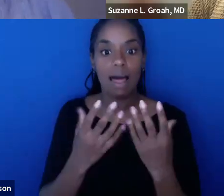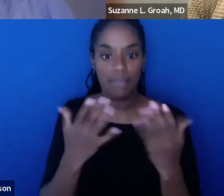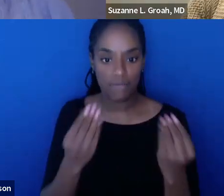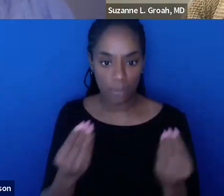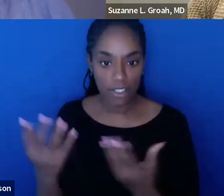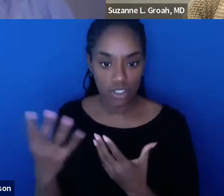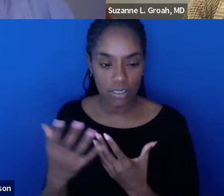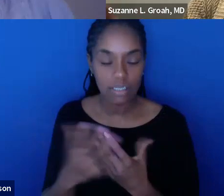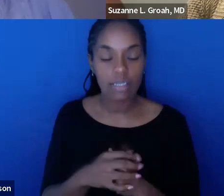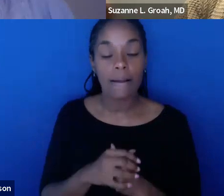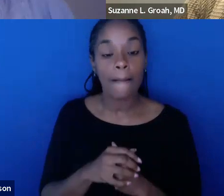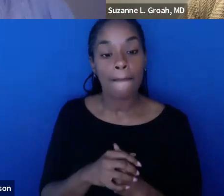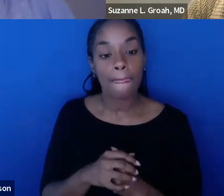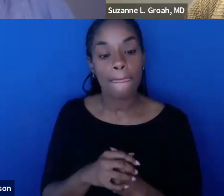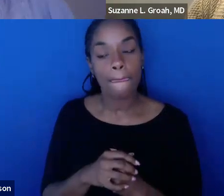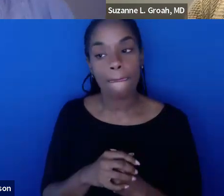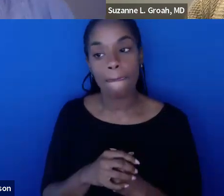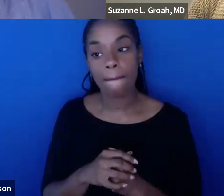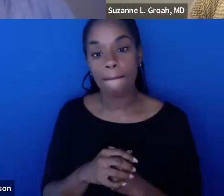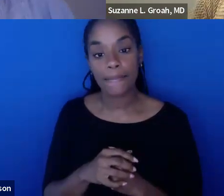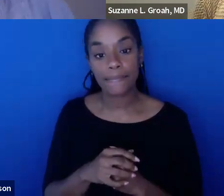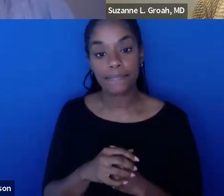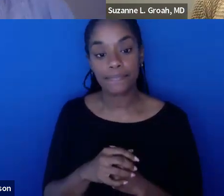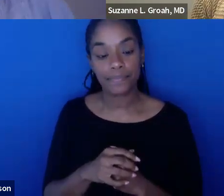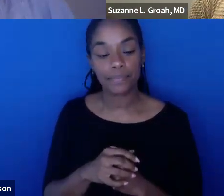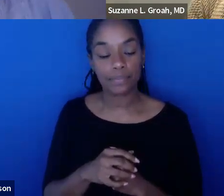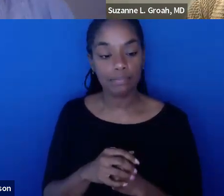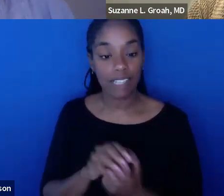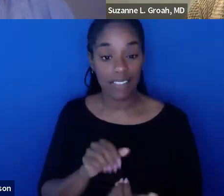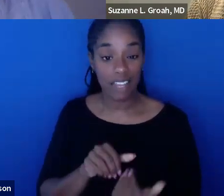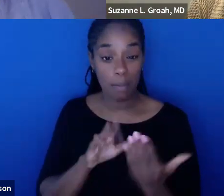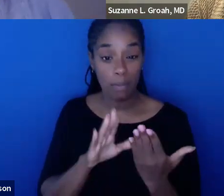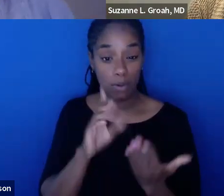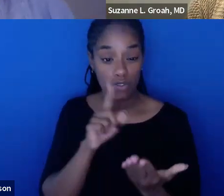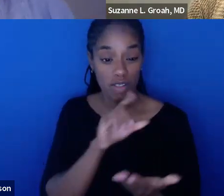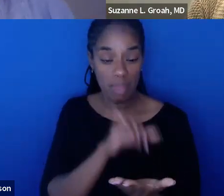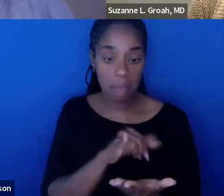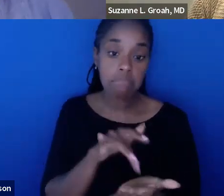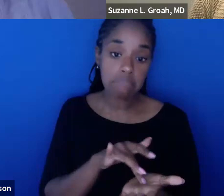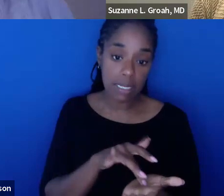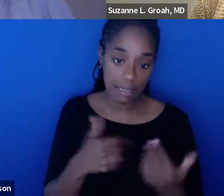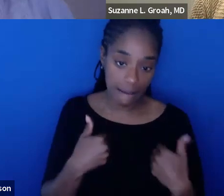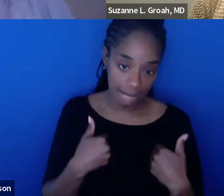The approaches sort of for that end, we do have some medicines that can help out, especially with the bladder.